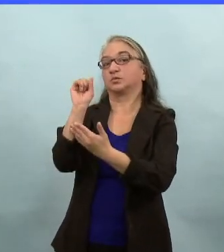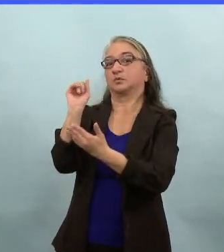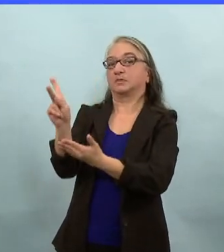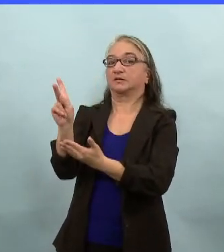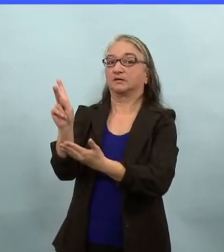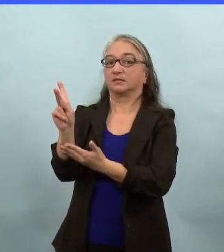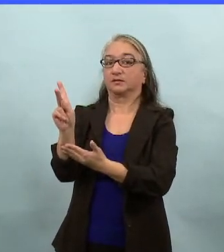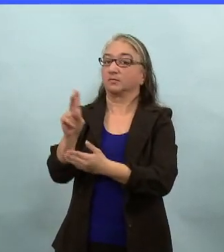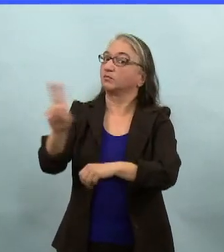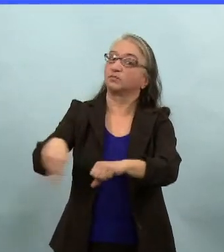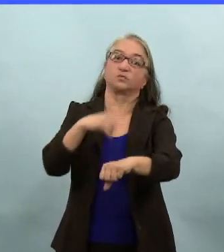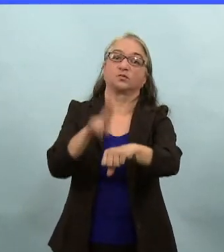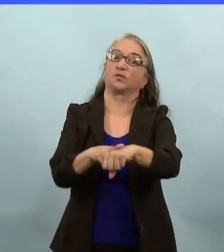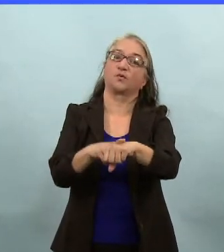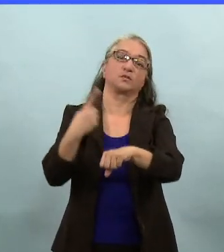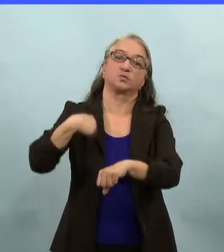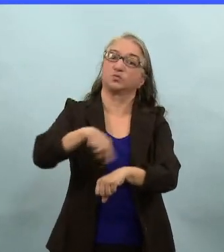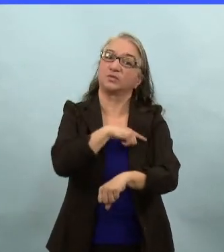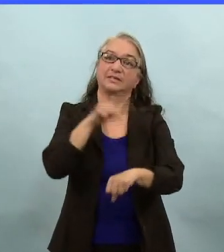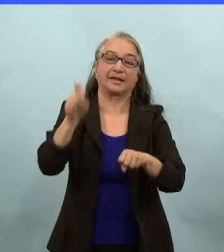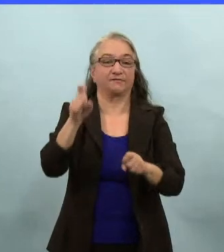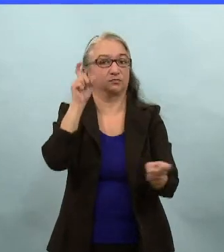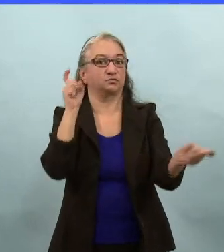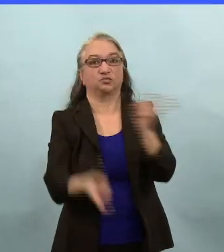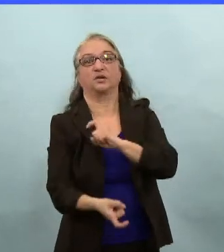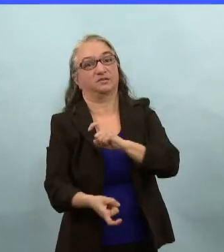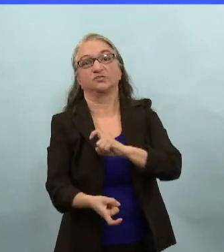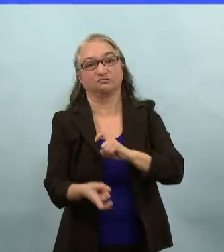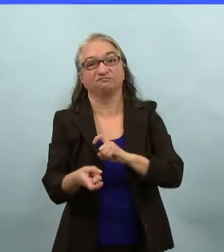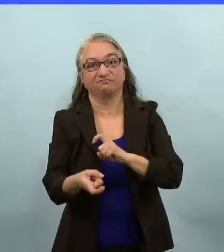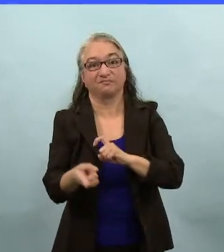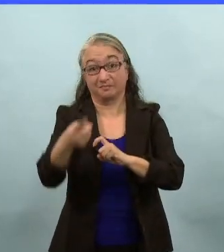let's face it the virus changed quite dramatically on us in a short period of time